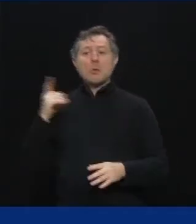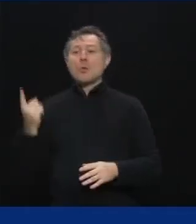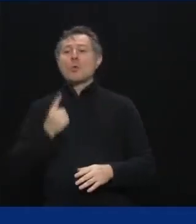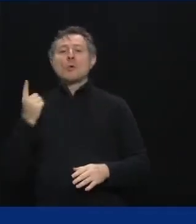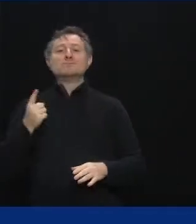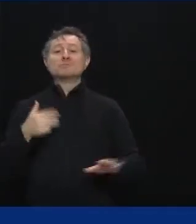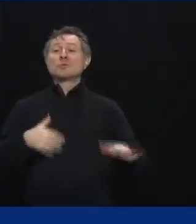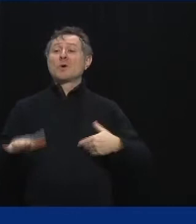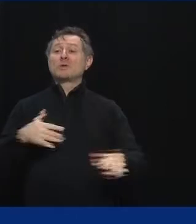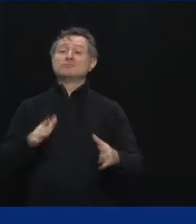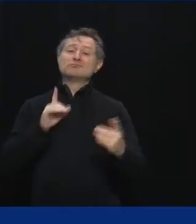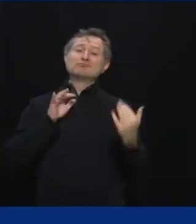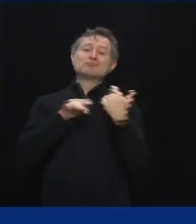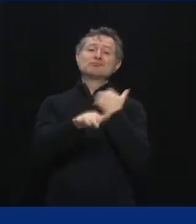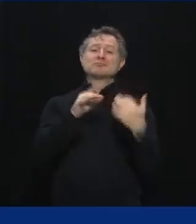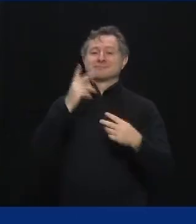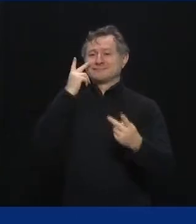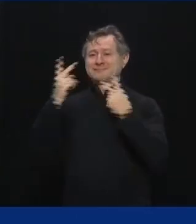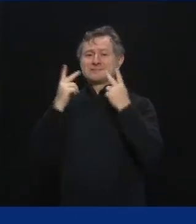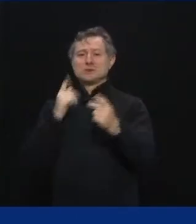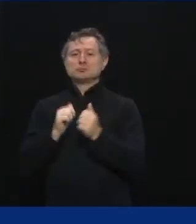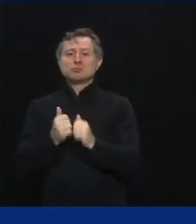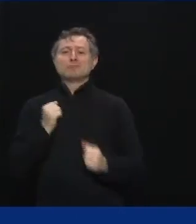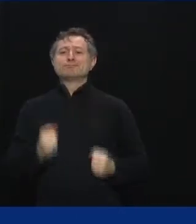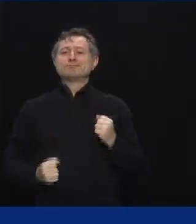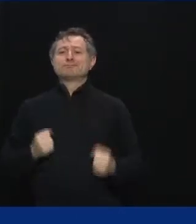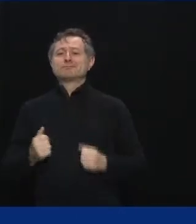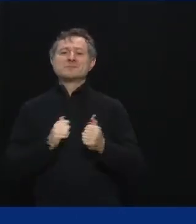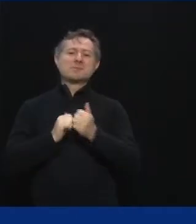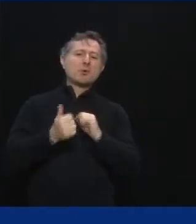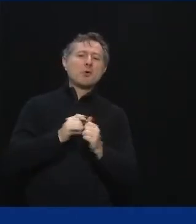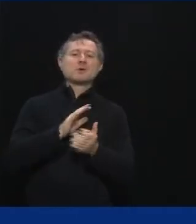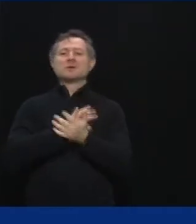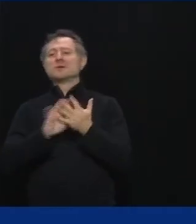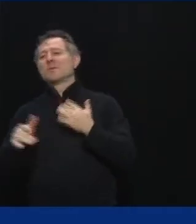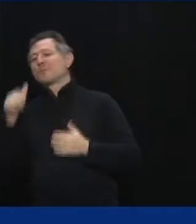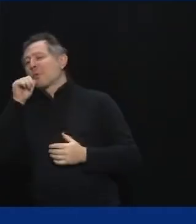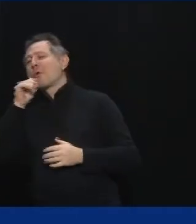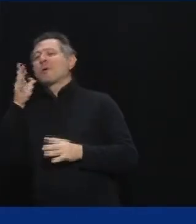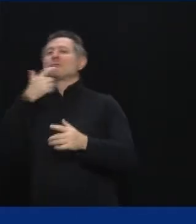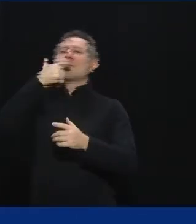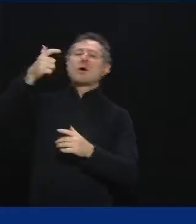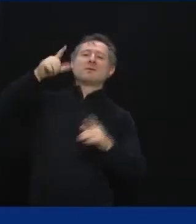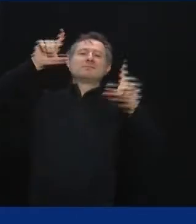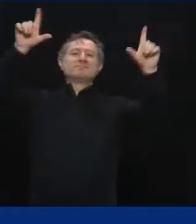EXTRAORDINARY JOB, 1.2 -- 1.2%. IT'S EVIDENCED, I SAY THIS ALL THE TIME AS I'M WALKING THE STREETS OR HEADING TO A SPORTS